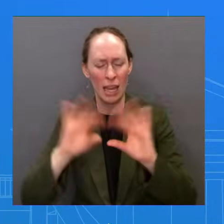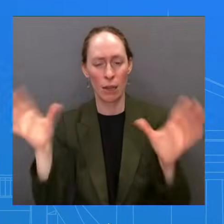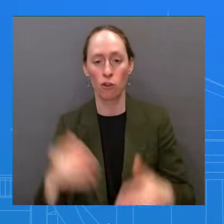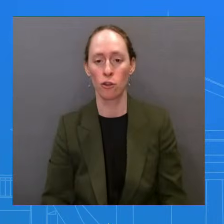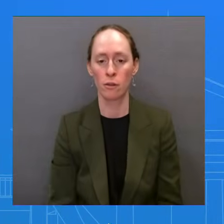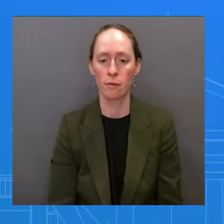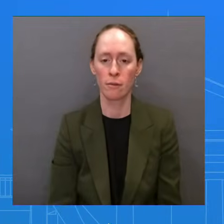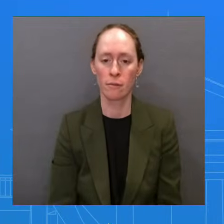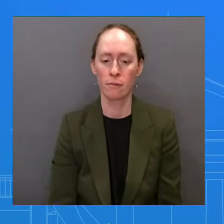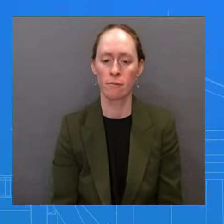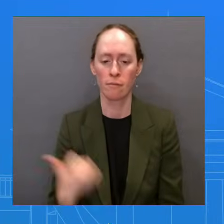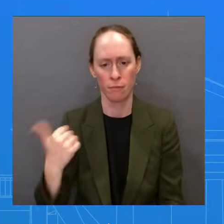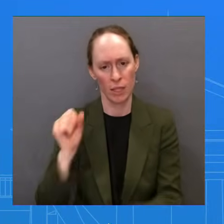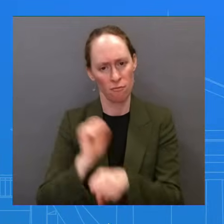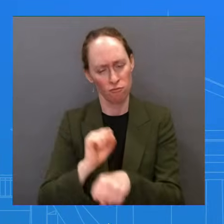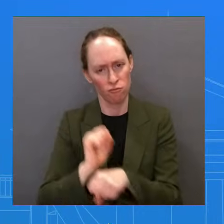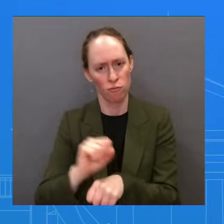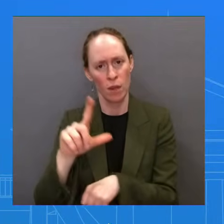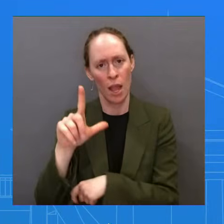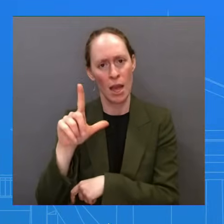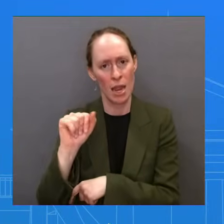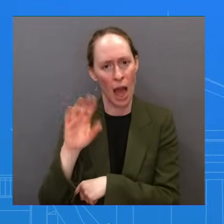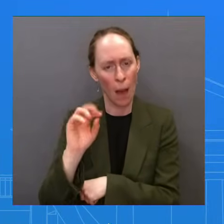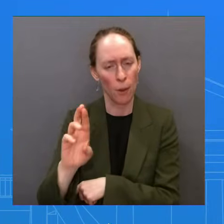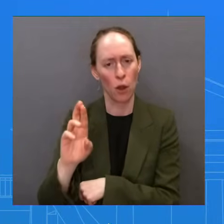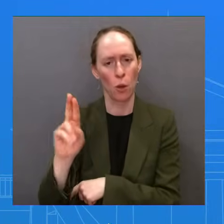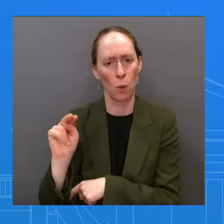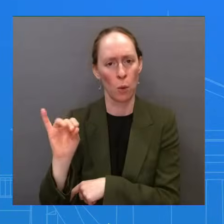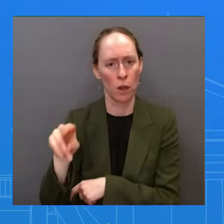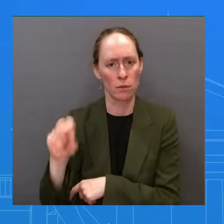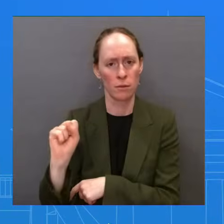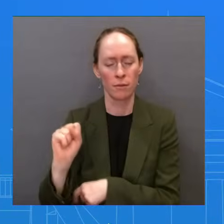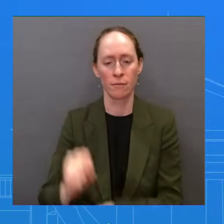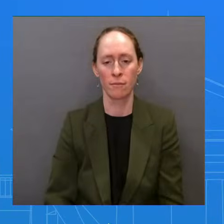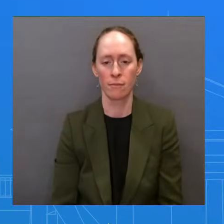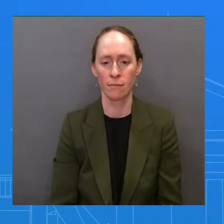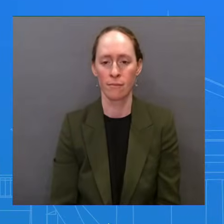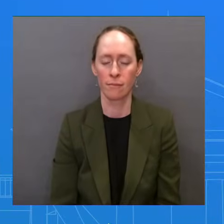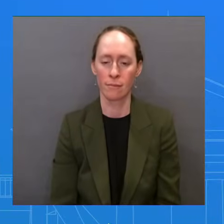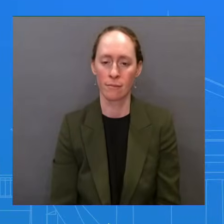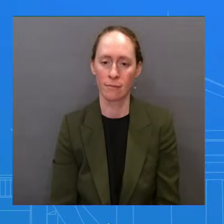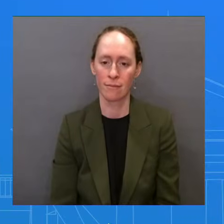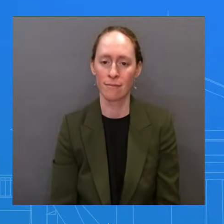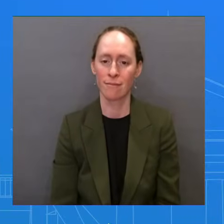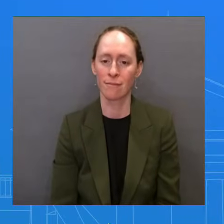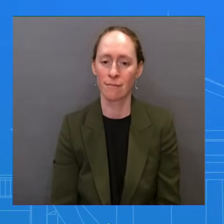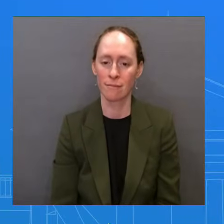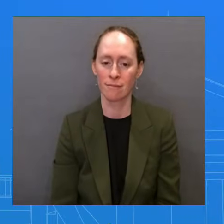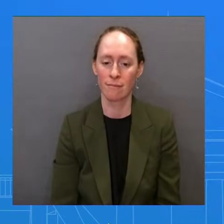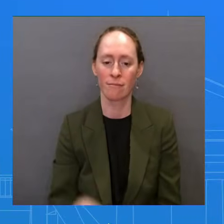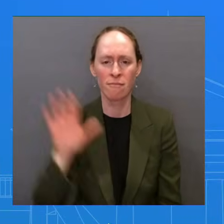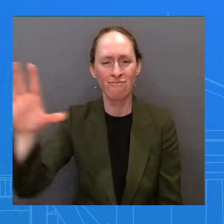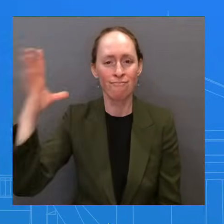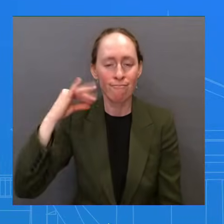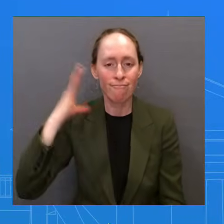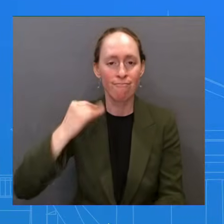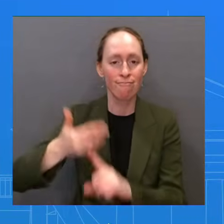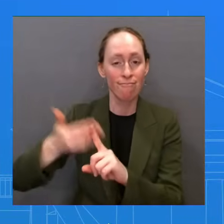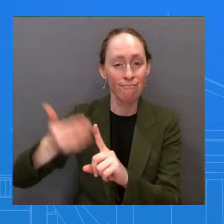all you have to do is look at his record as a senator, look at his record as a Vice President, and certainly as a record of -- as President. Go ahead, Mike. The Press: Thanks, Karine.